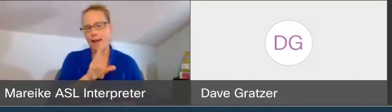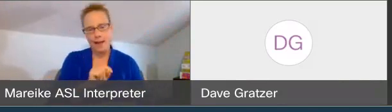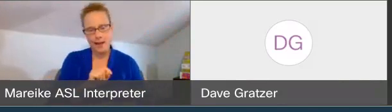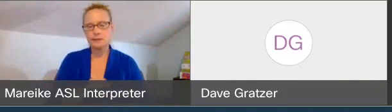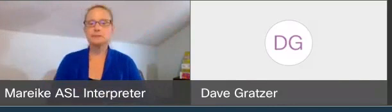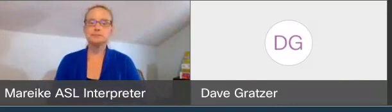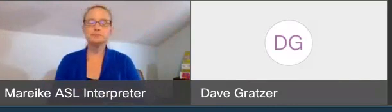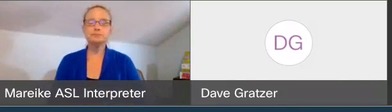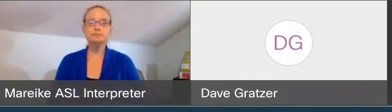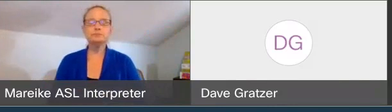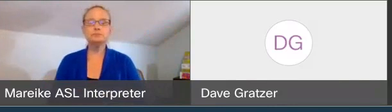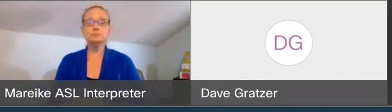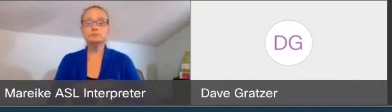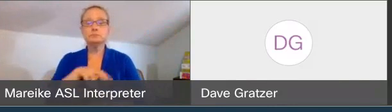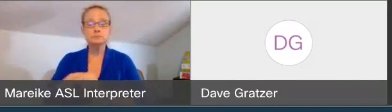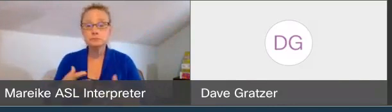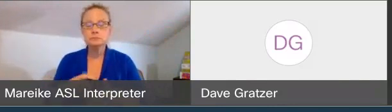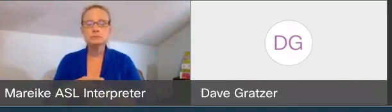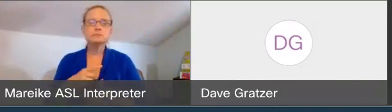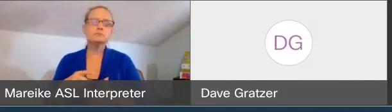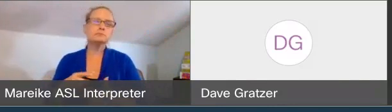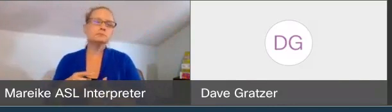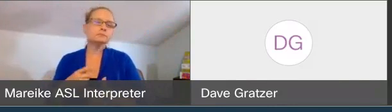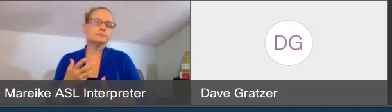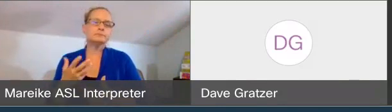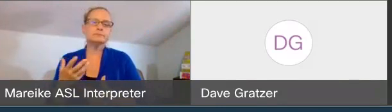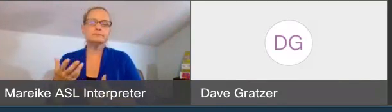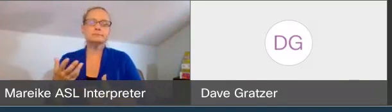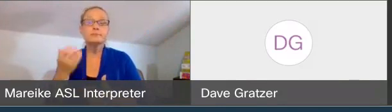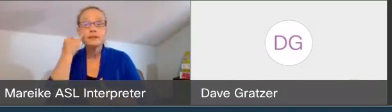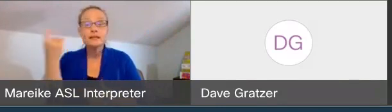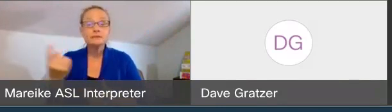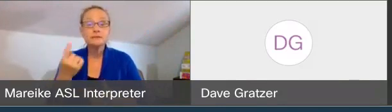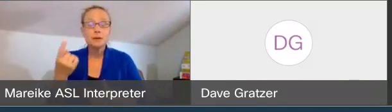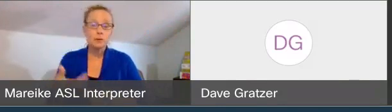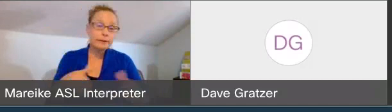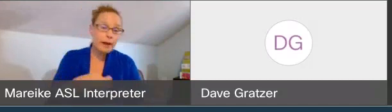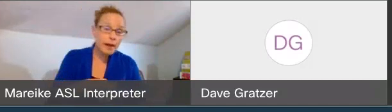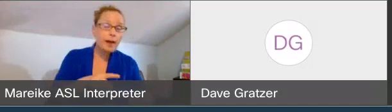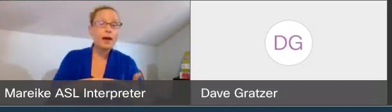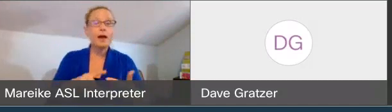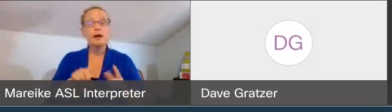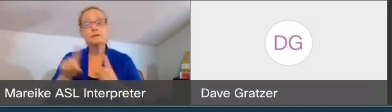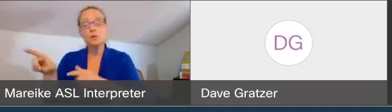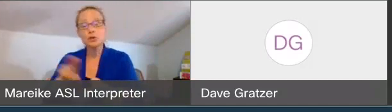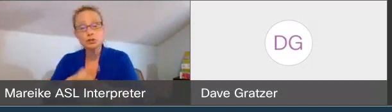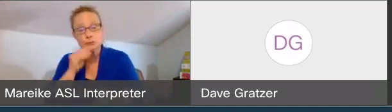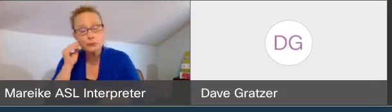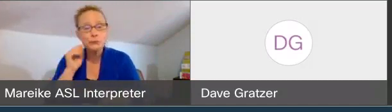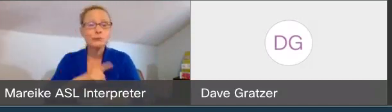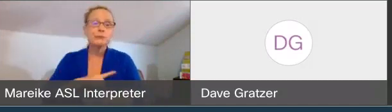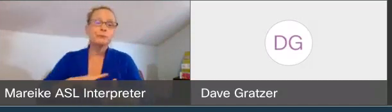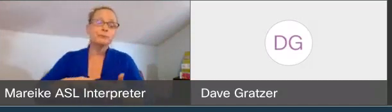it includes things like, if someone passes away, if they go into a nursing home setting, if they're